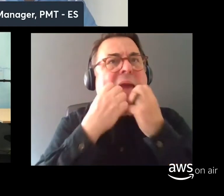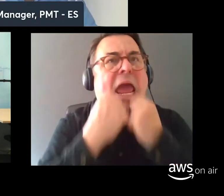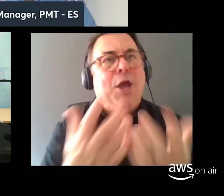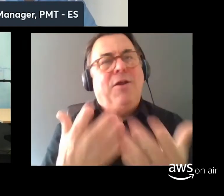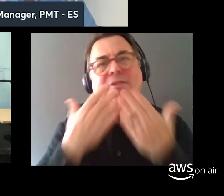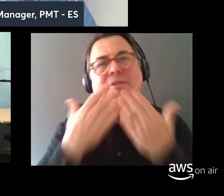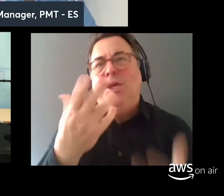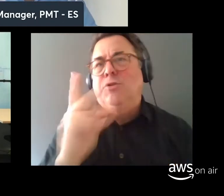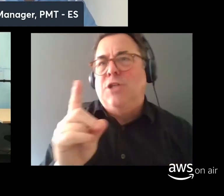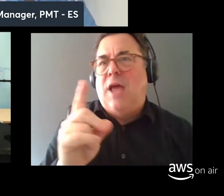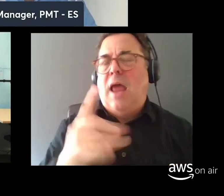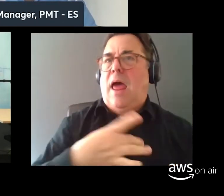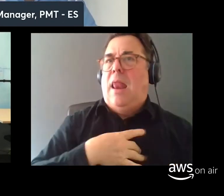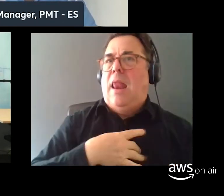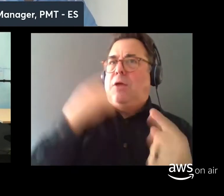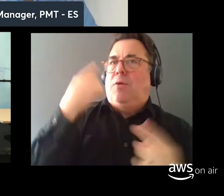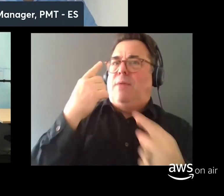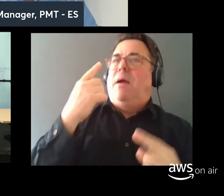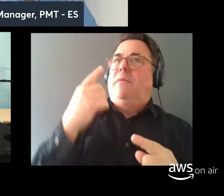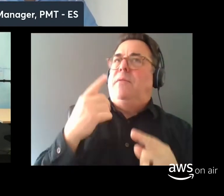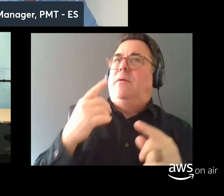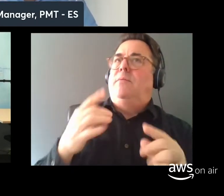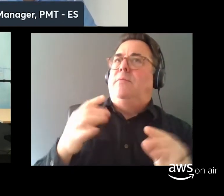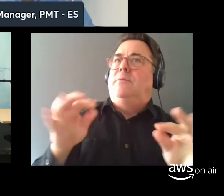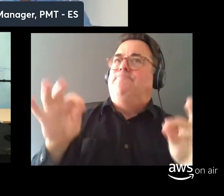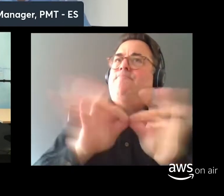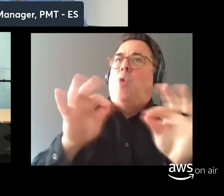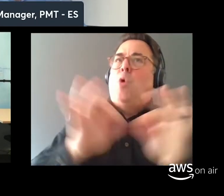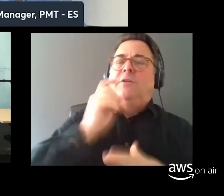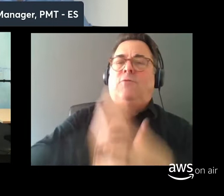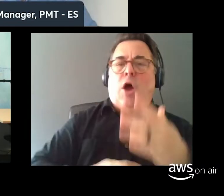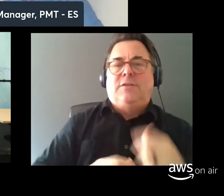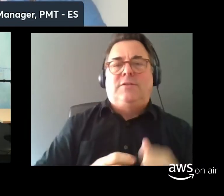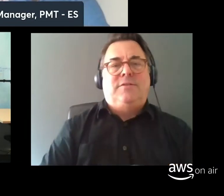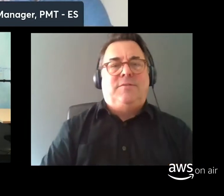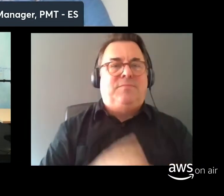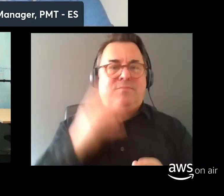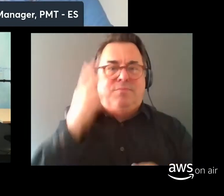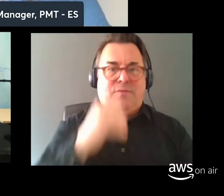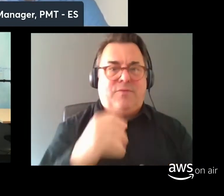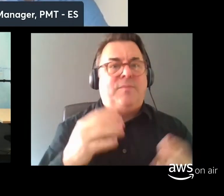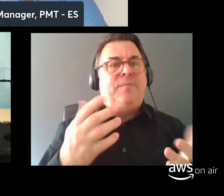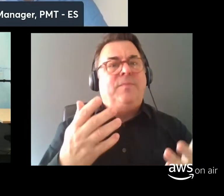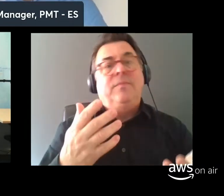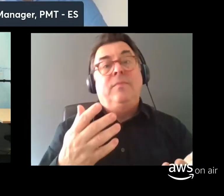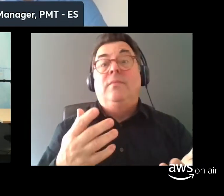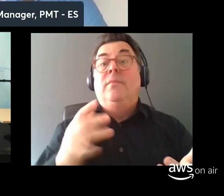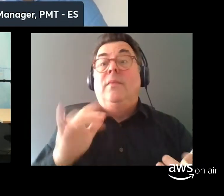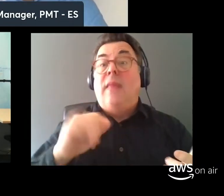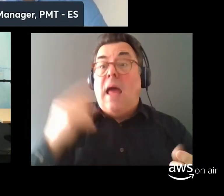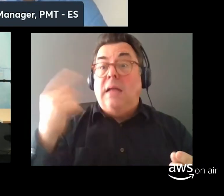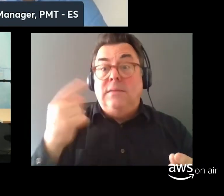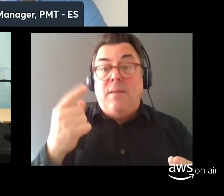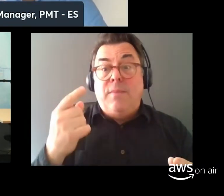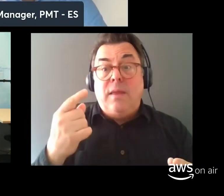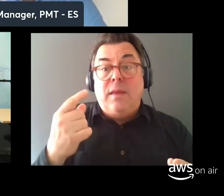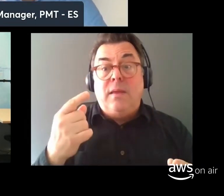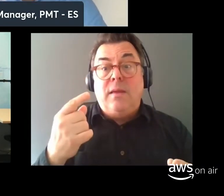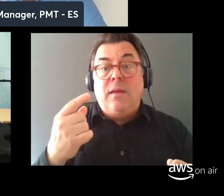And I like that cost optimization mindset. Love it. - It's beautiful. And that's something I think a lot of people